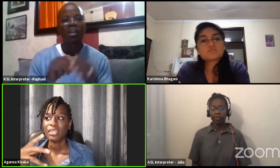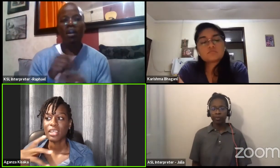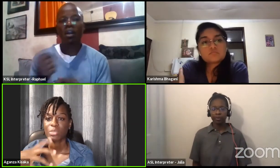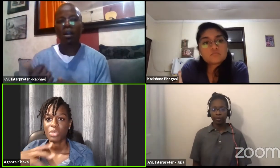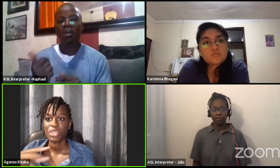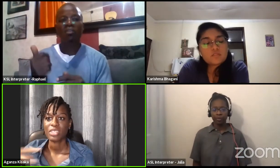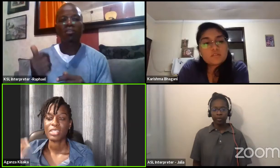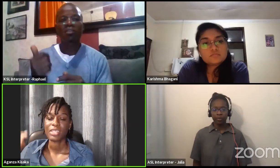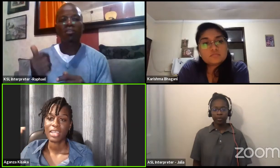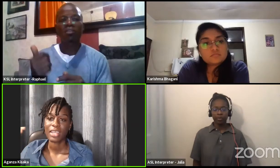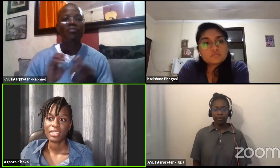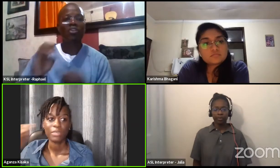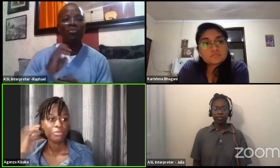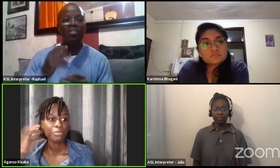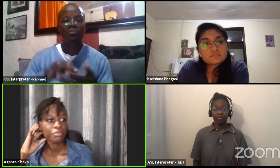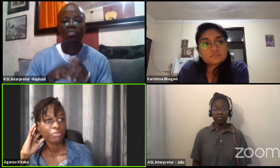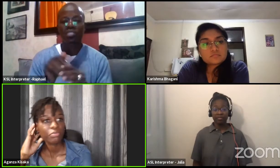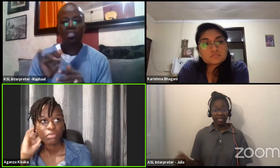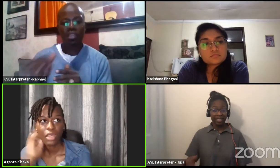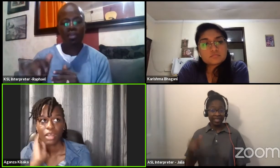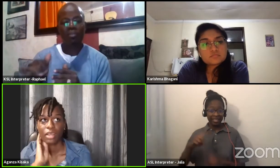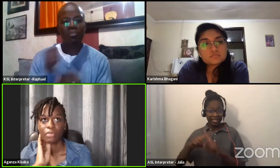that experience is heightened because not only